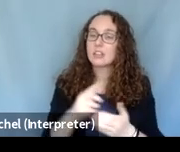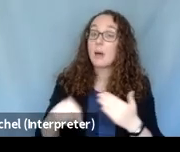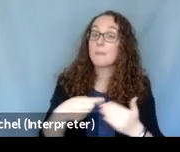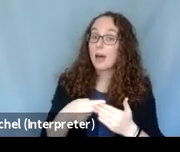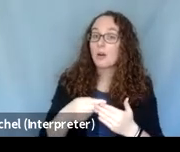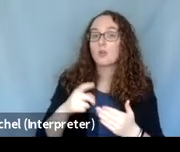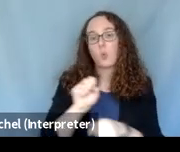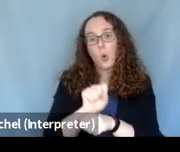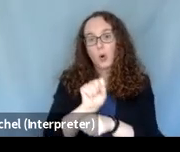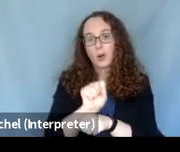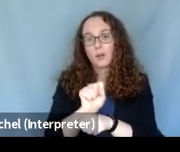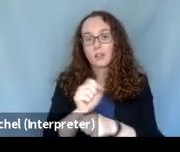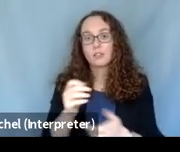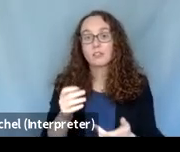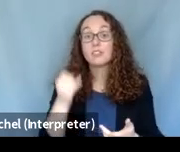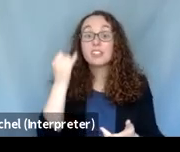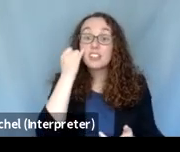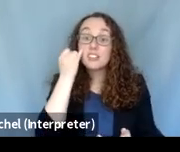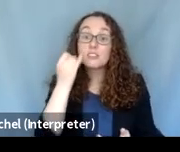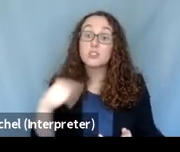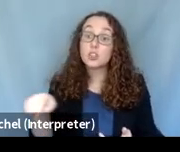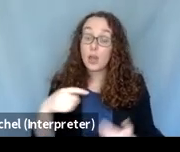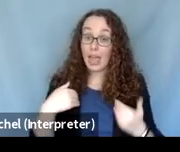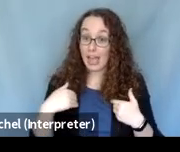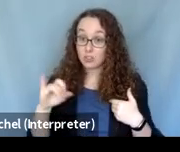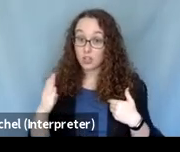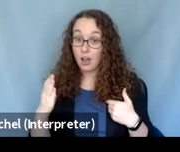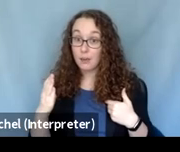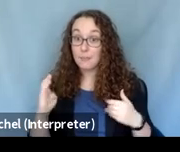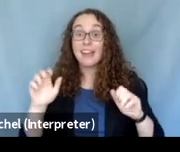can earn units for your hours and you can earn anywhere from one to